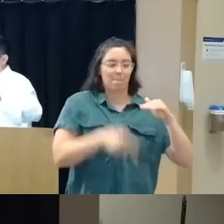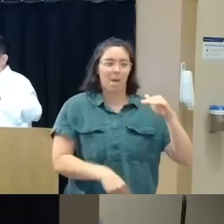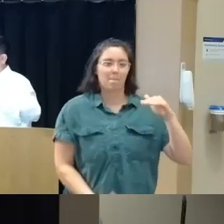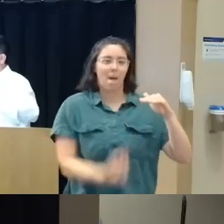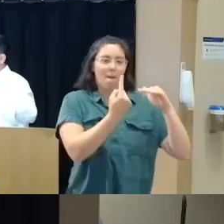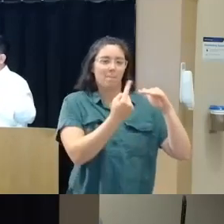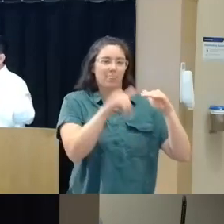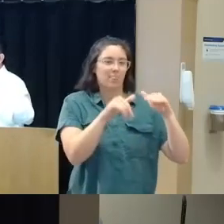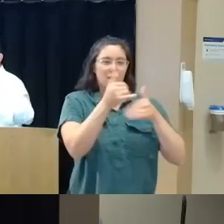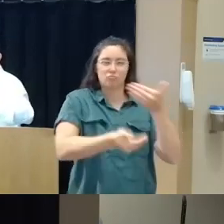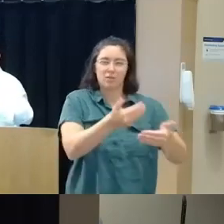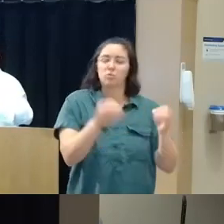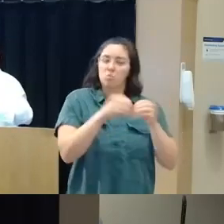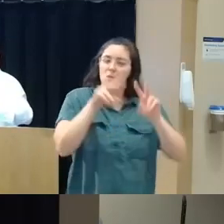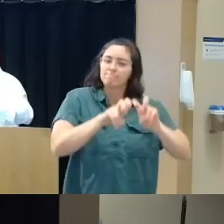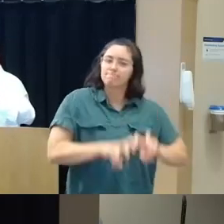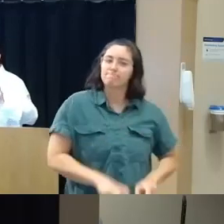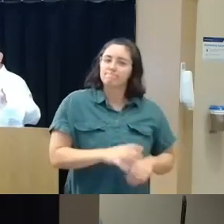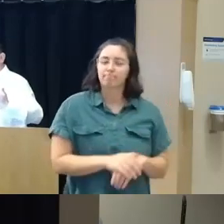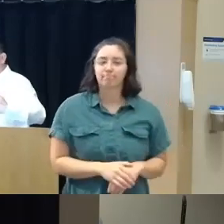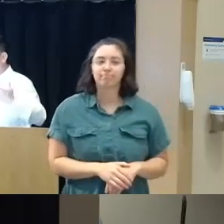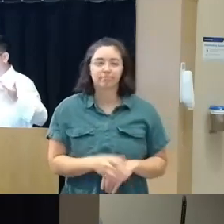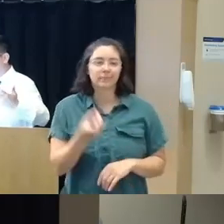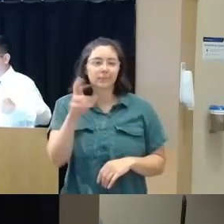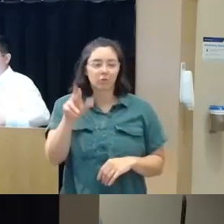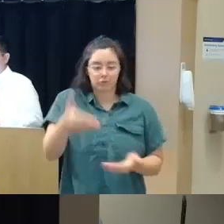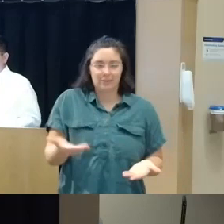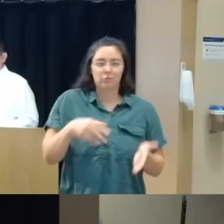of the work that's being done by people here so Dr Silverstein Dr Keane and others as well